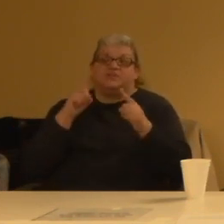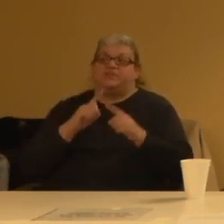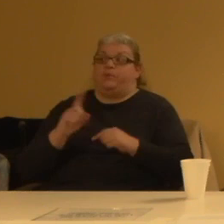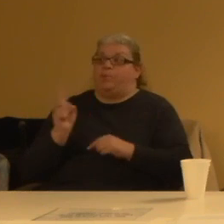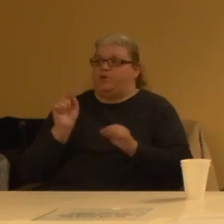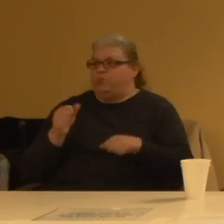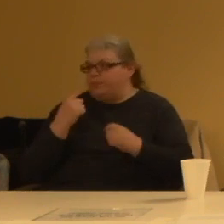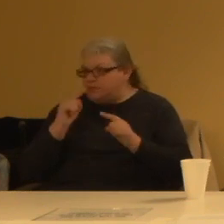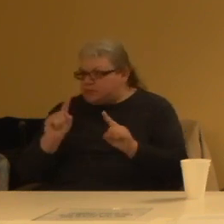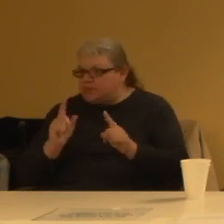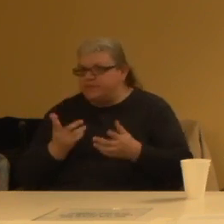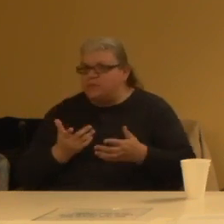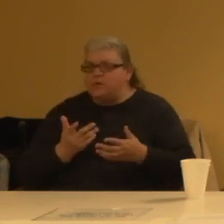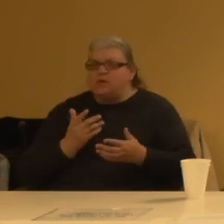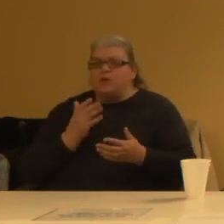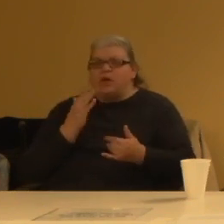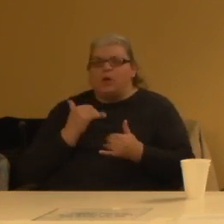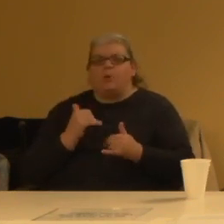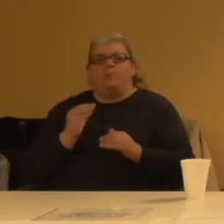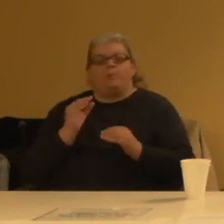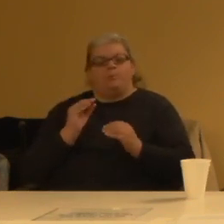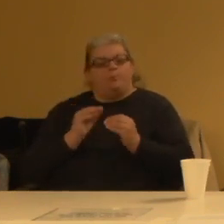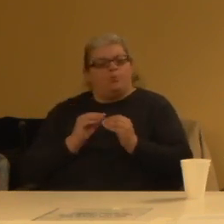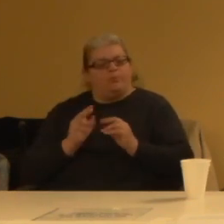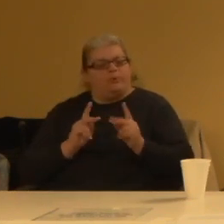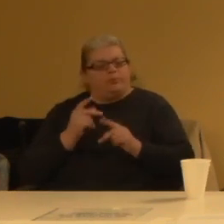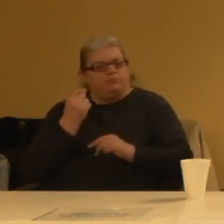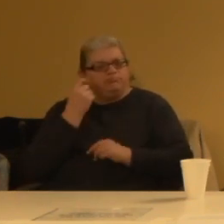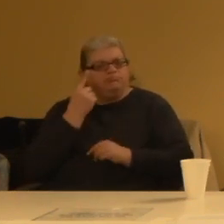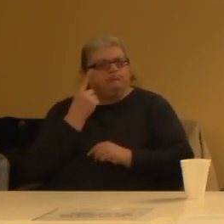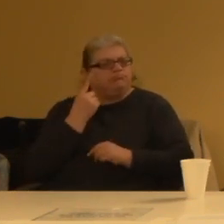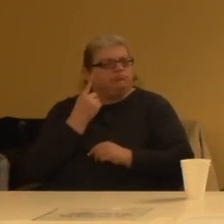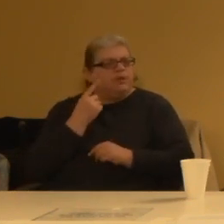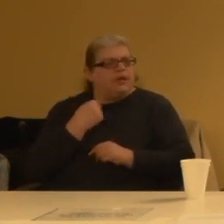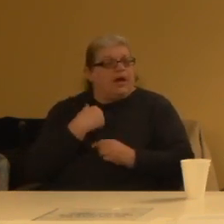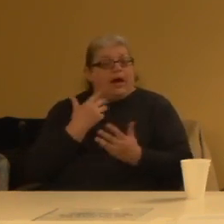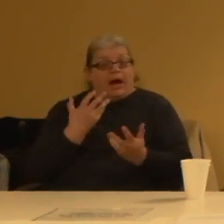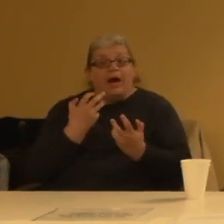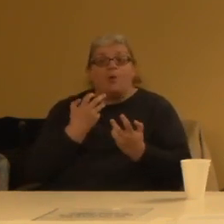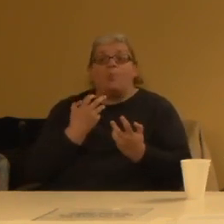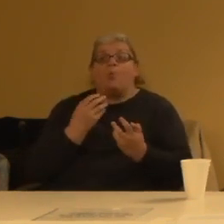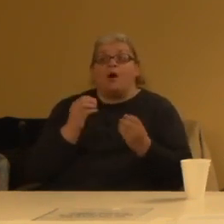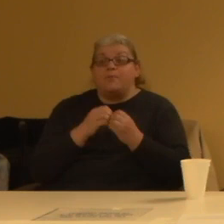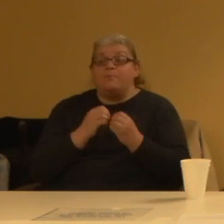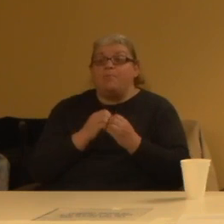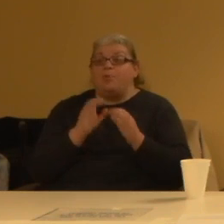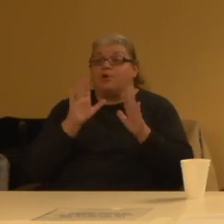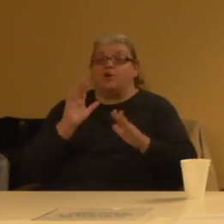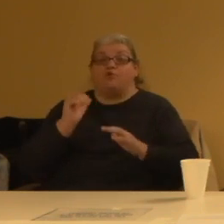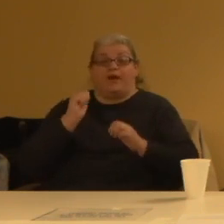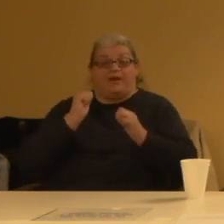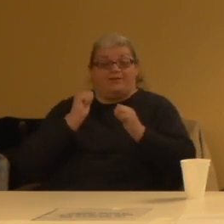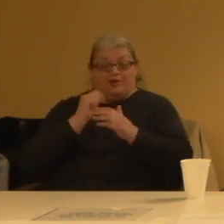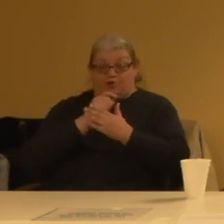And I hope that more people have that realization so that, I want more great artists and writers to be in Houston. That would be so, so great.